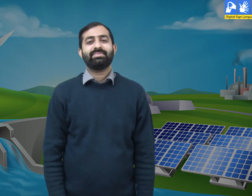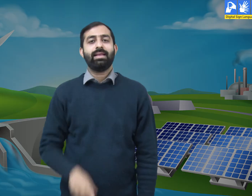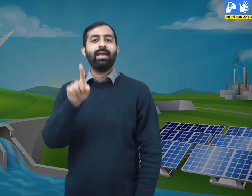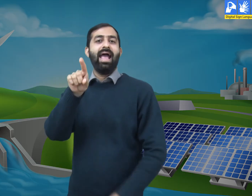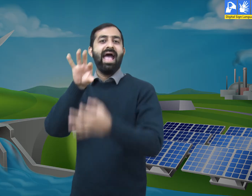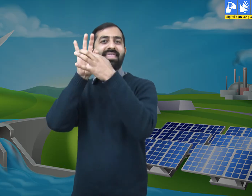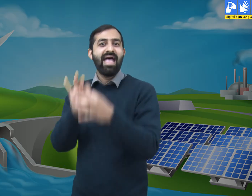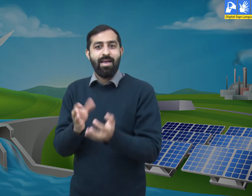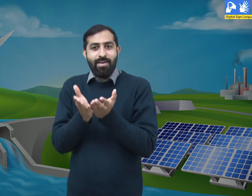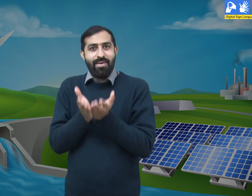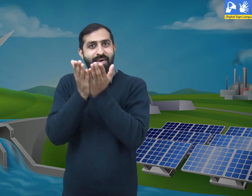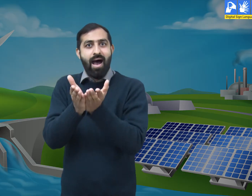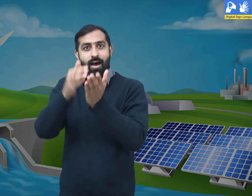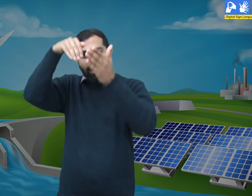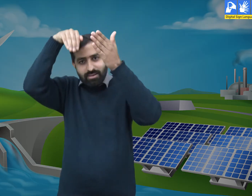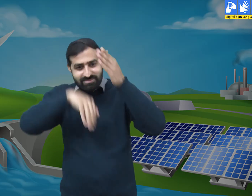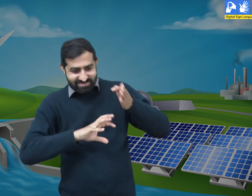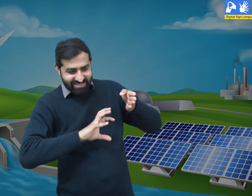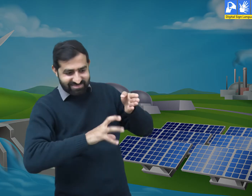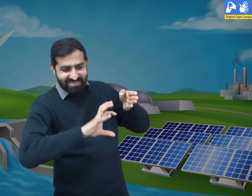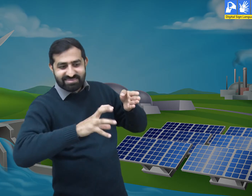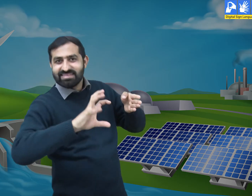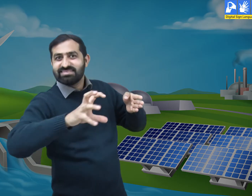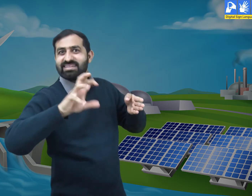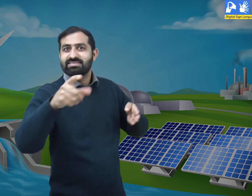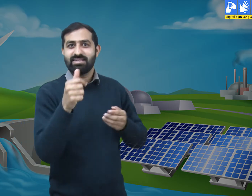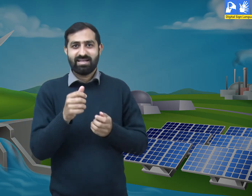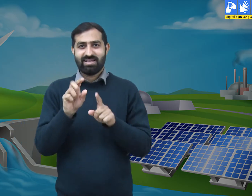To operate ships, coal is carried in the tender of the locomotive and is hand shoveled